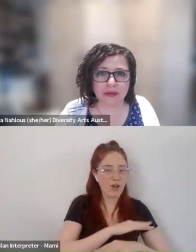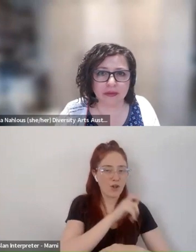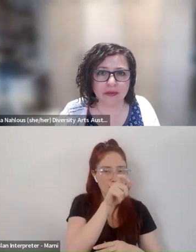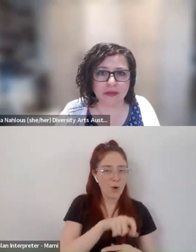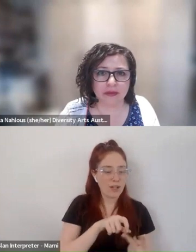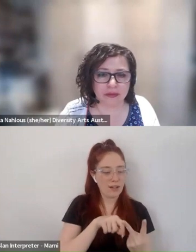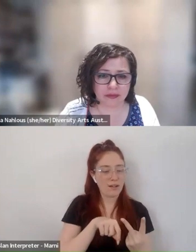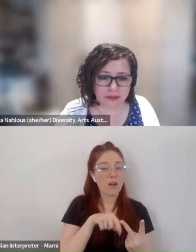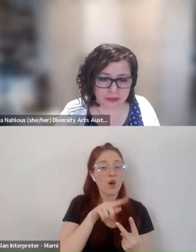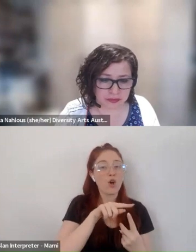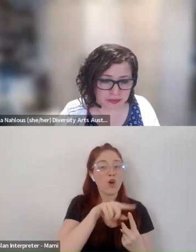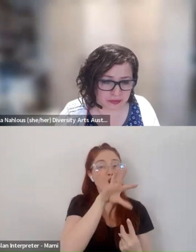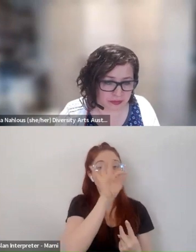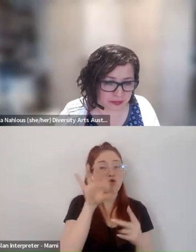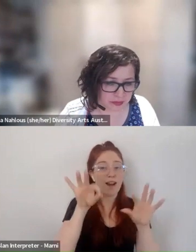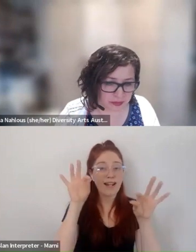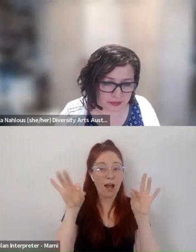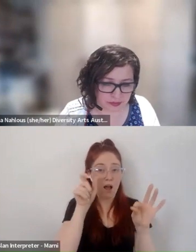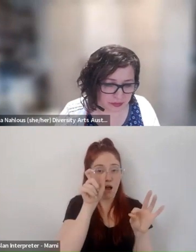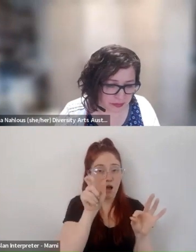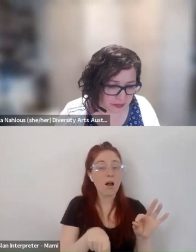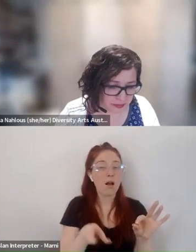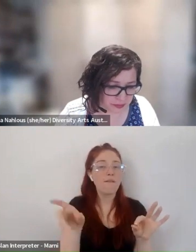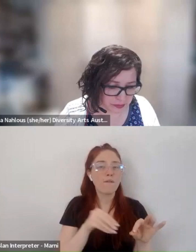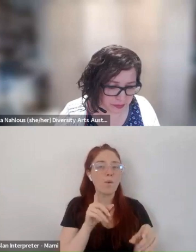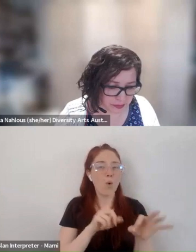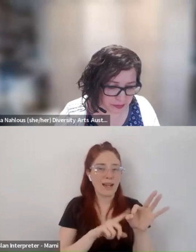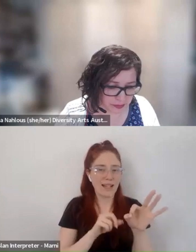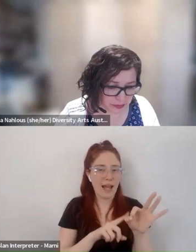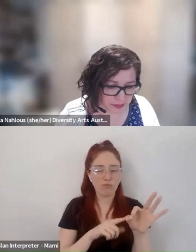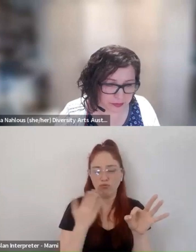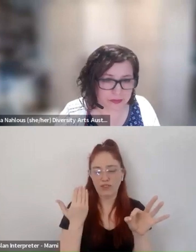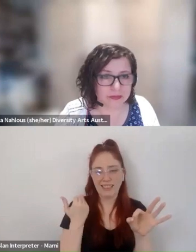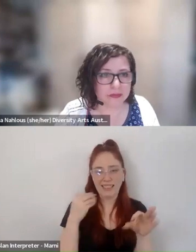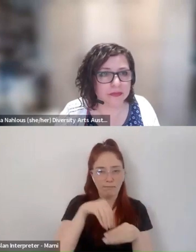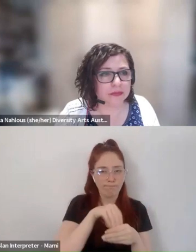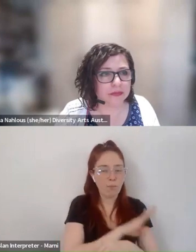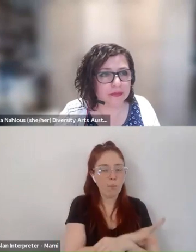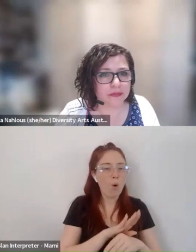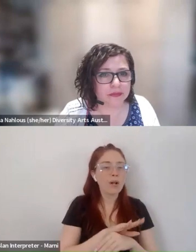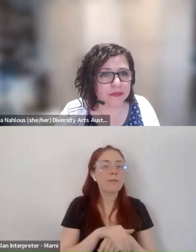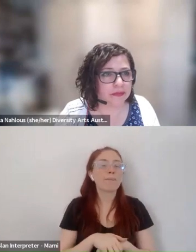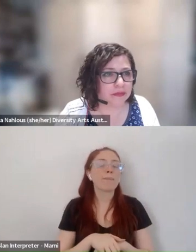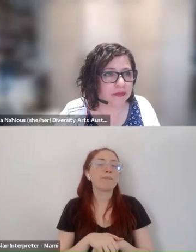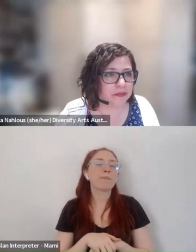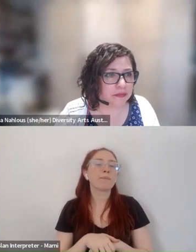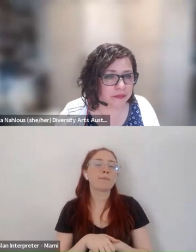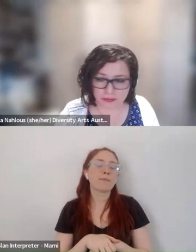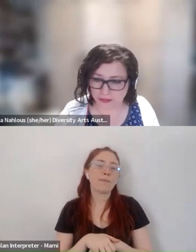Queensland, who's who's recently come on, who the reason why I